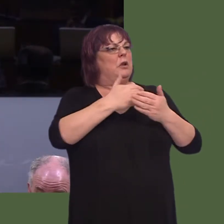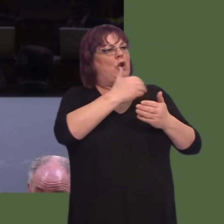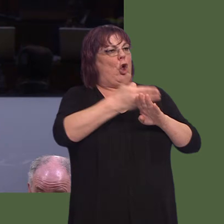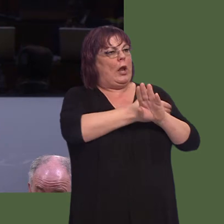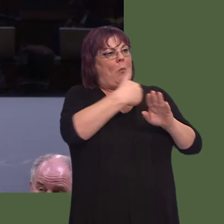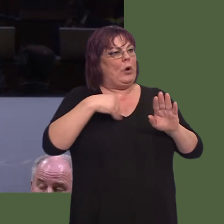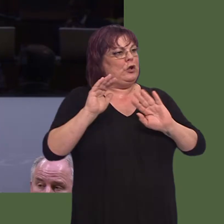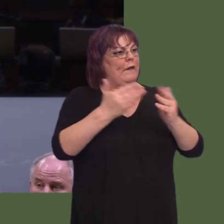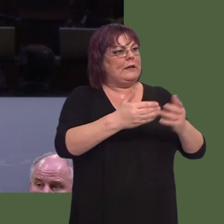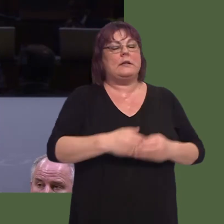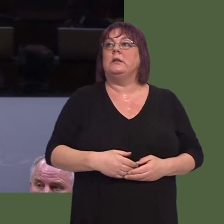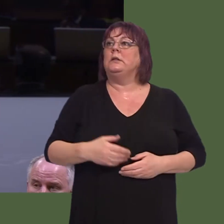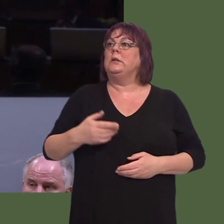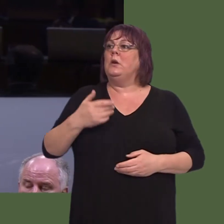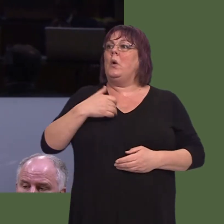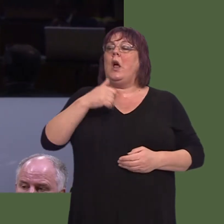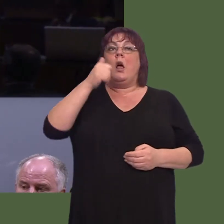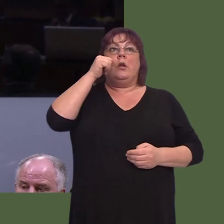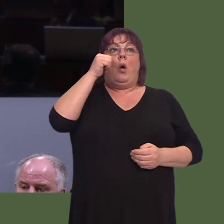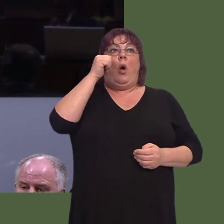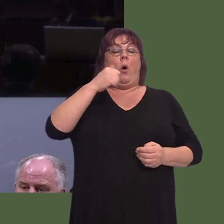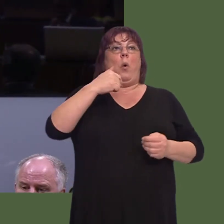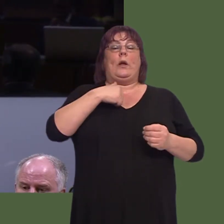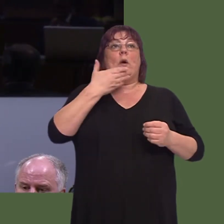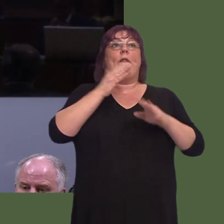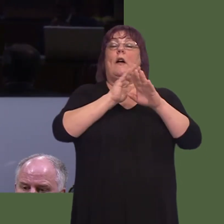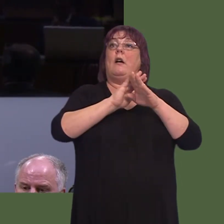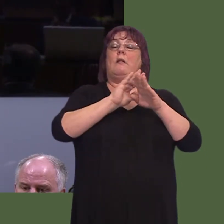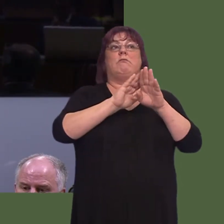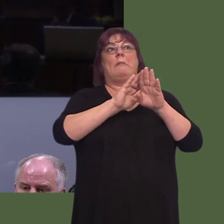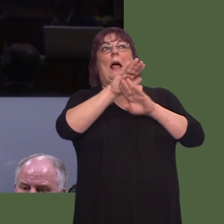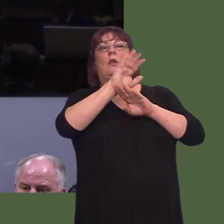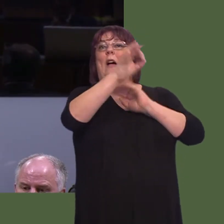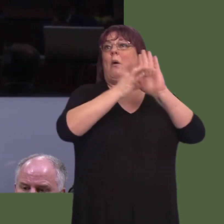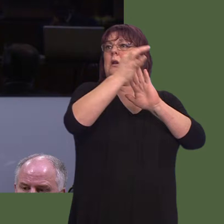it all the more important to my constituents that there is an excellent out-of-hours GP service.